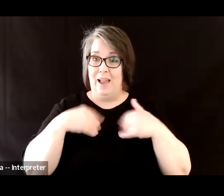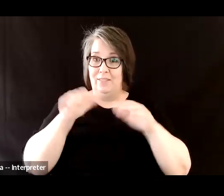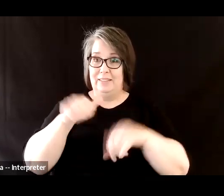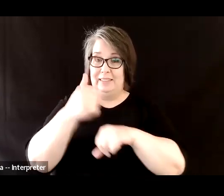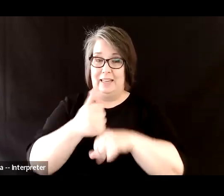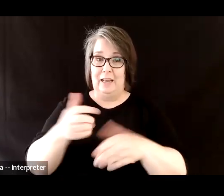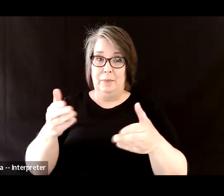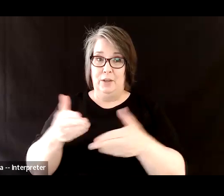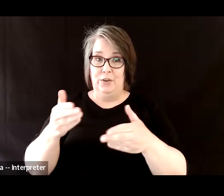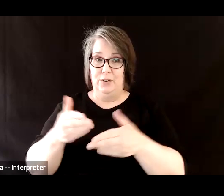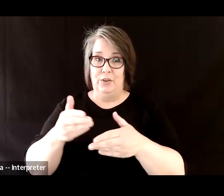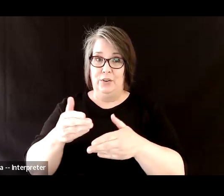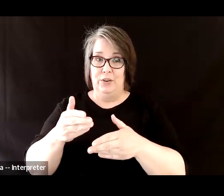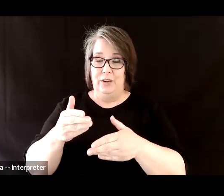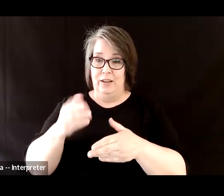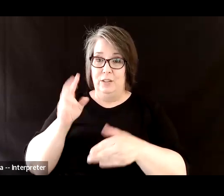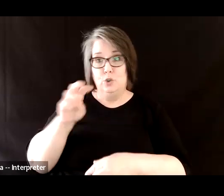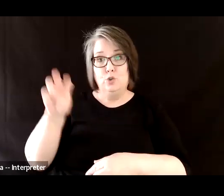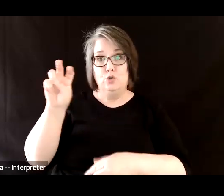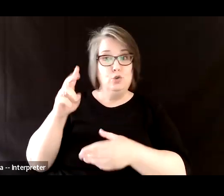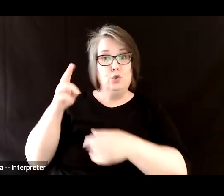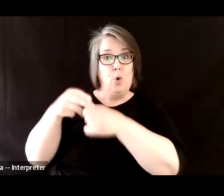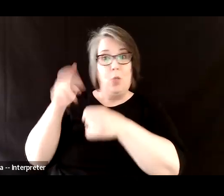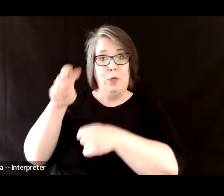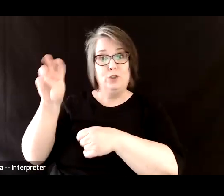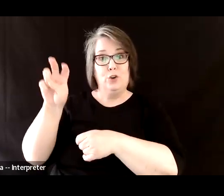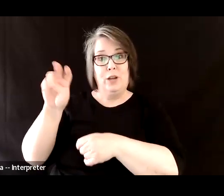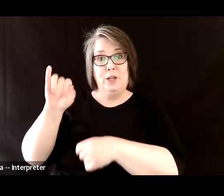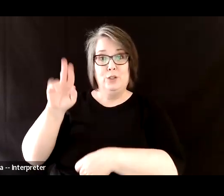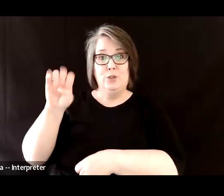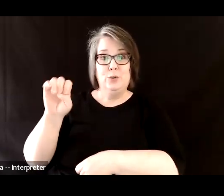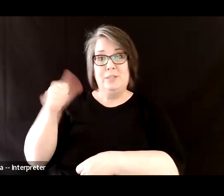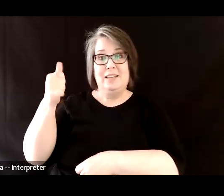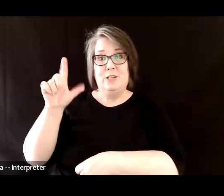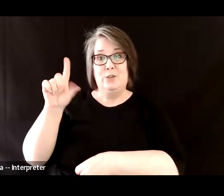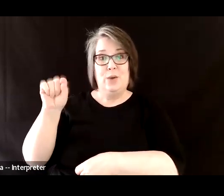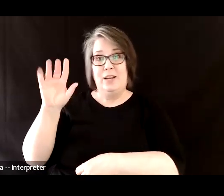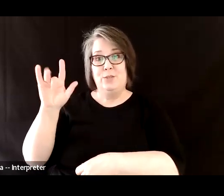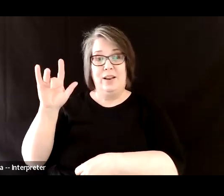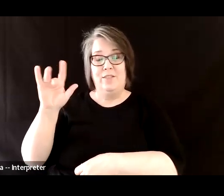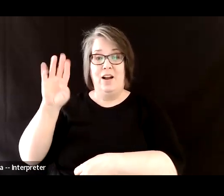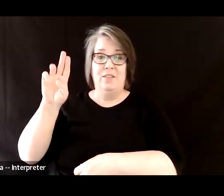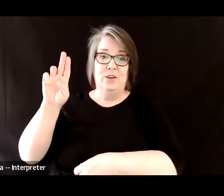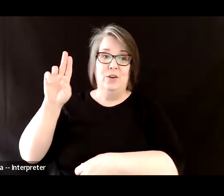got, oops over here. Join the journey and our little and see higher and Digital accessibility